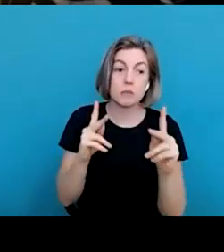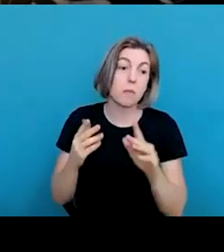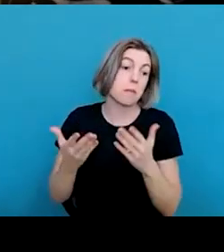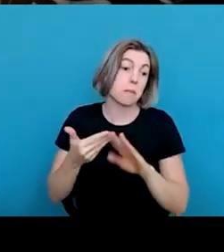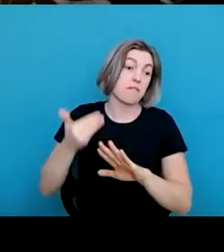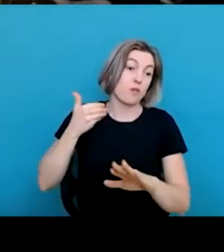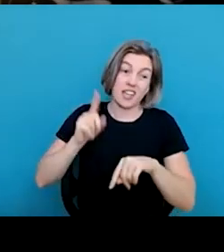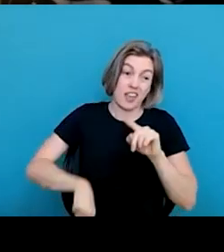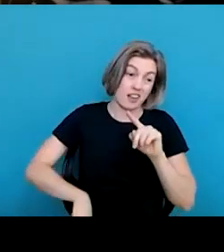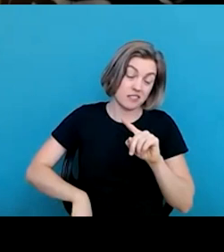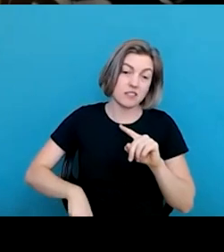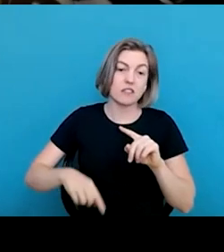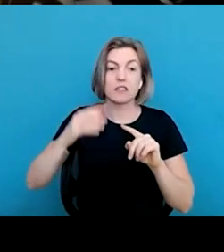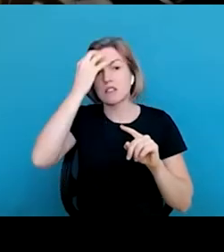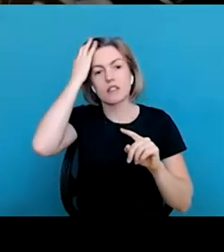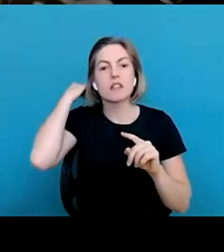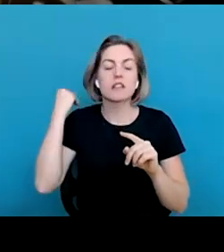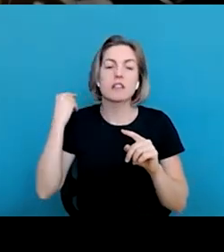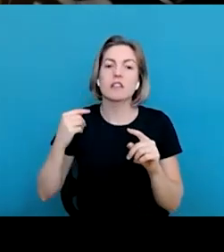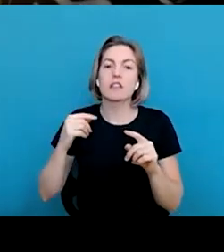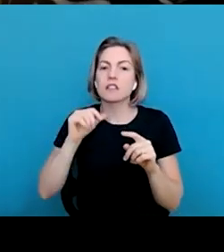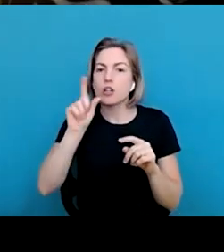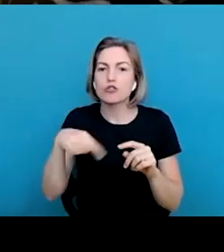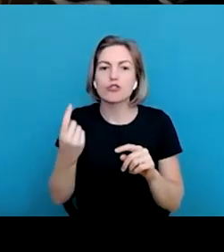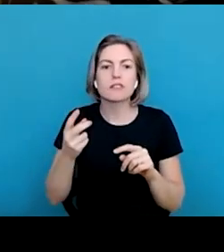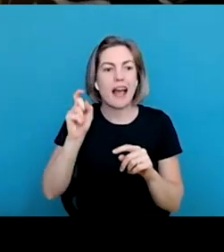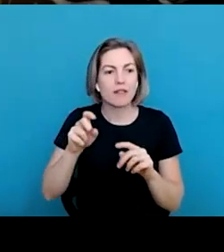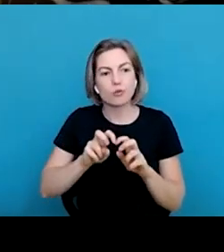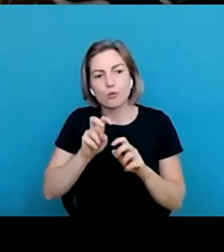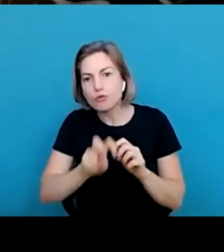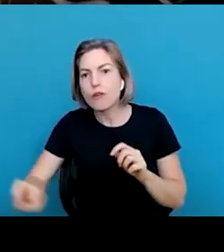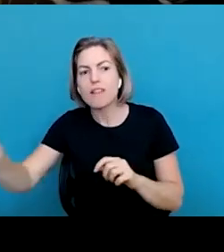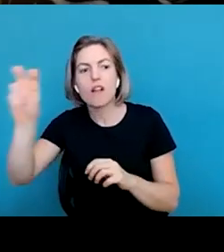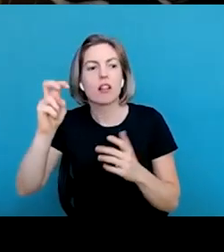It's beyond experiencing, say, the travel to different places that people can never do